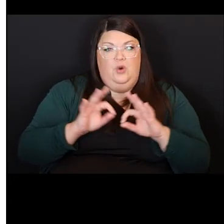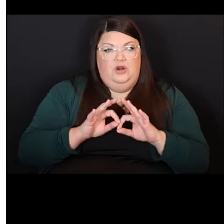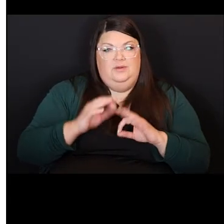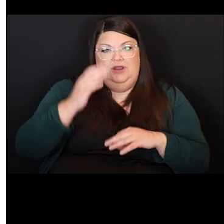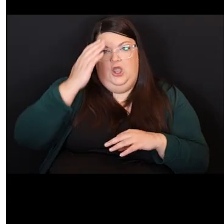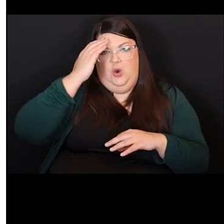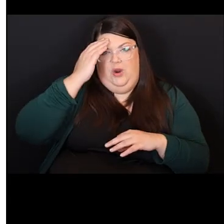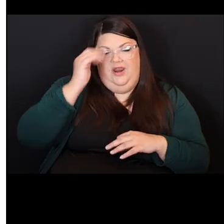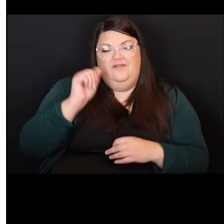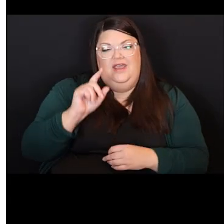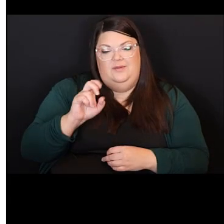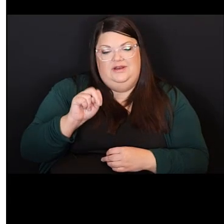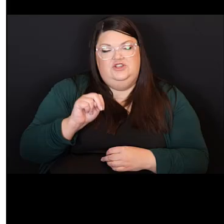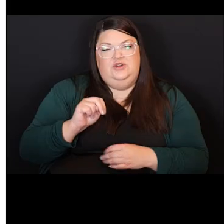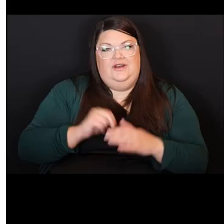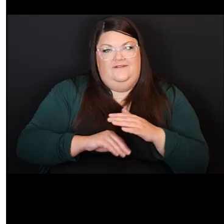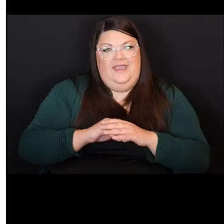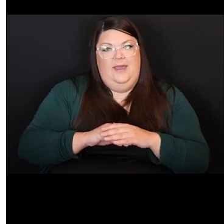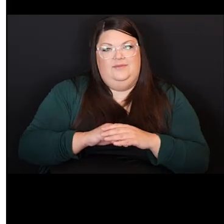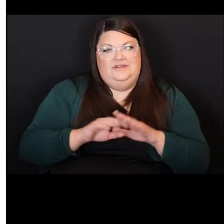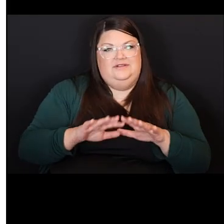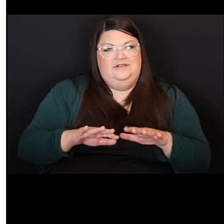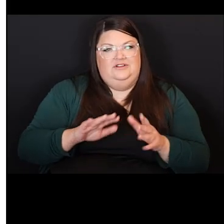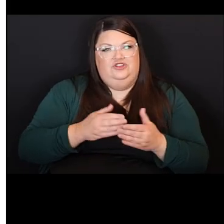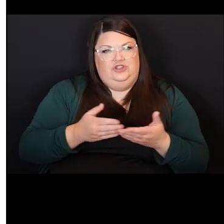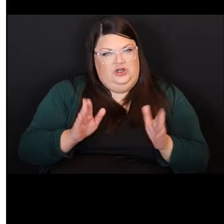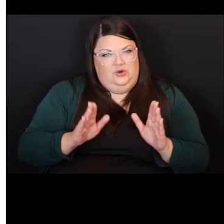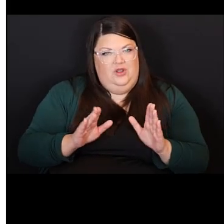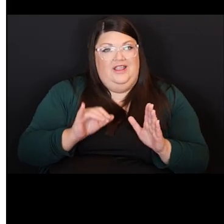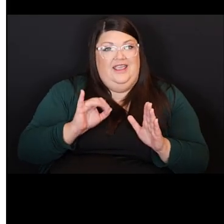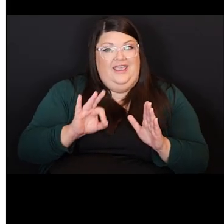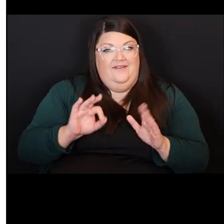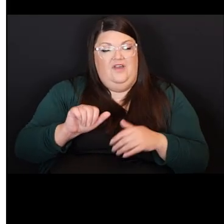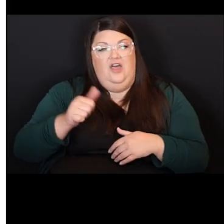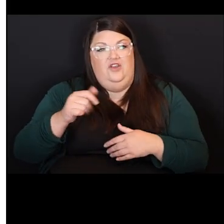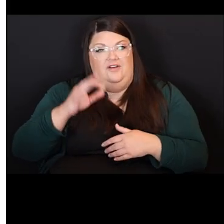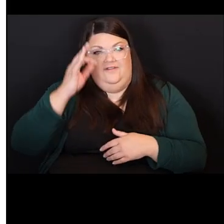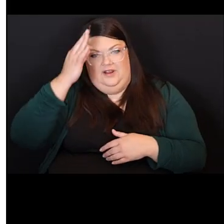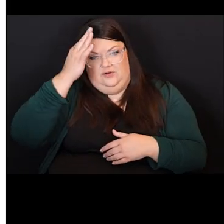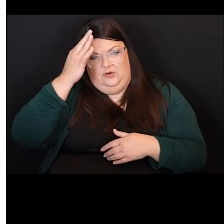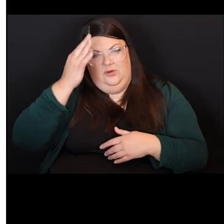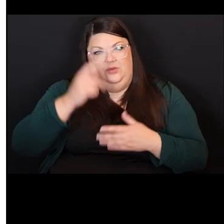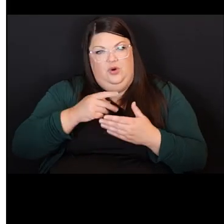it is important to be aware of administrative caps in the instance that other federal programs